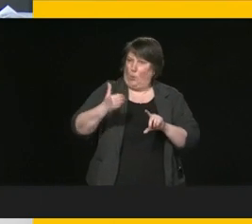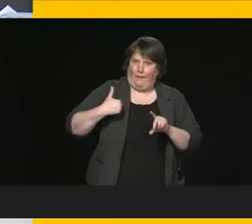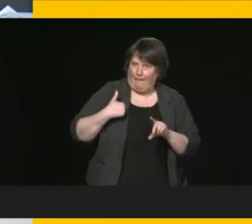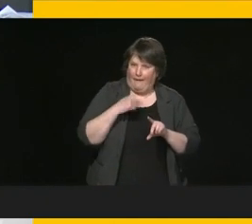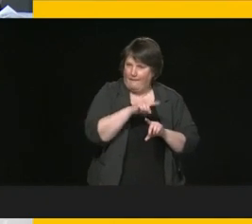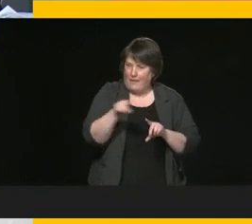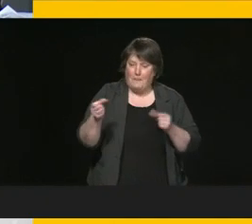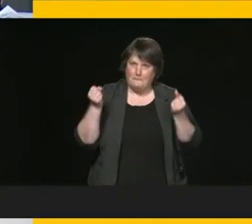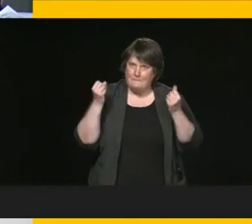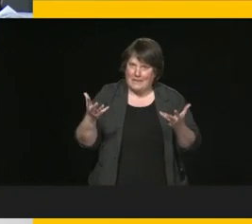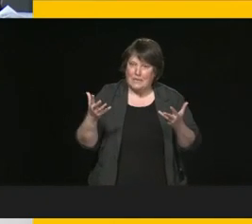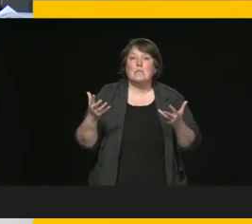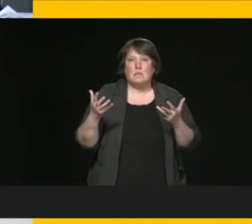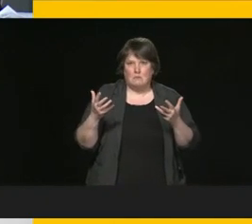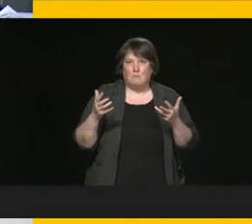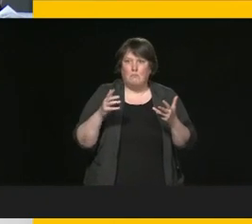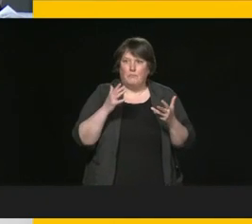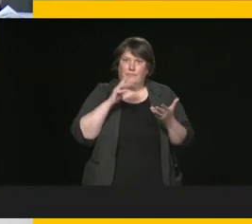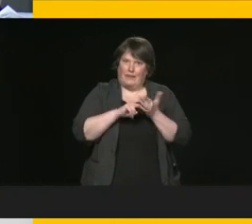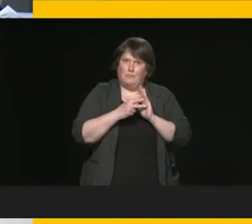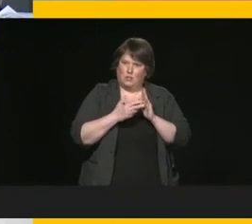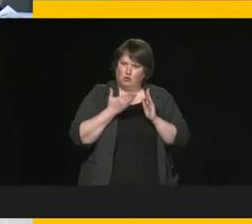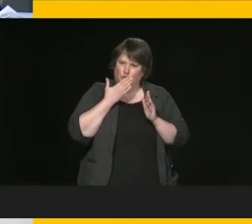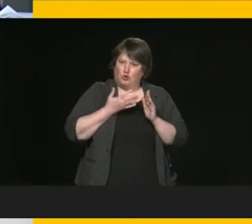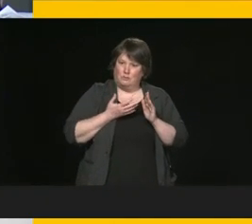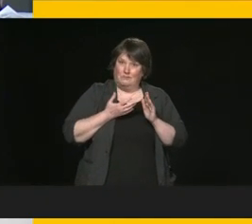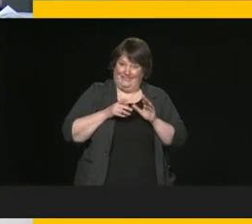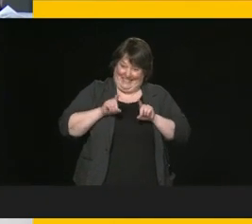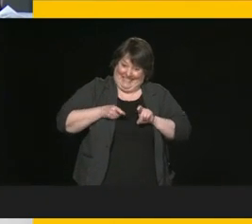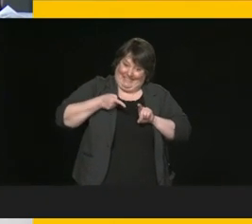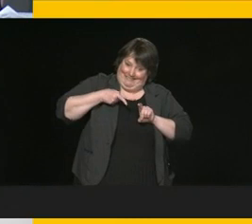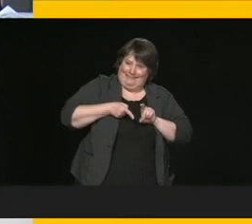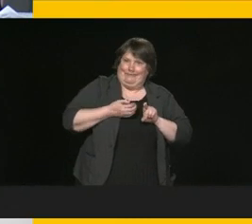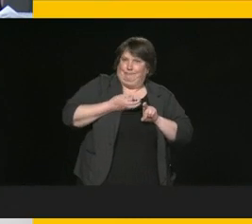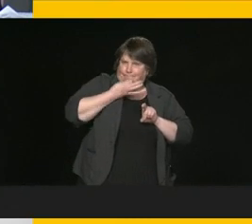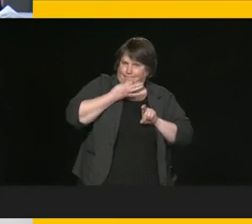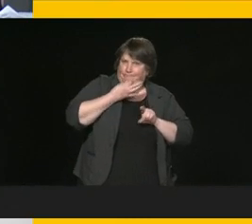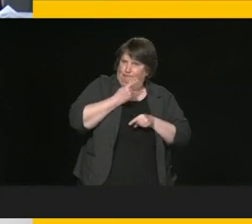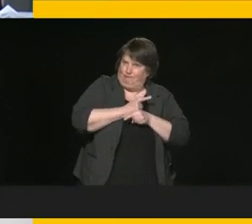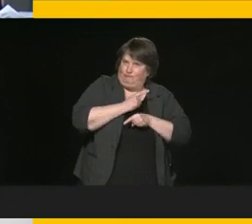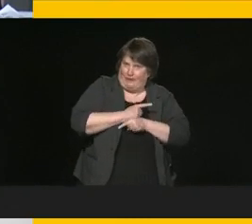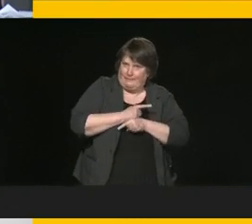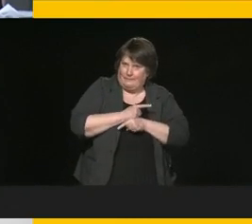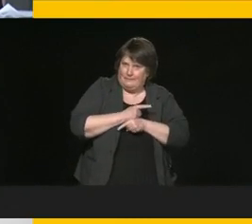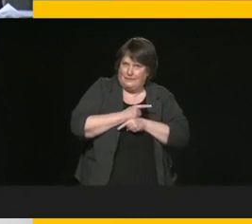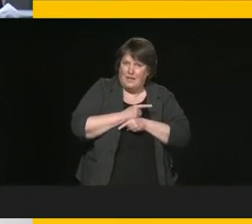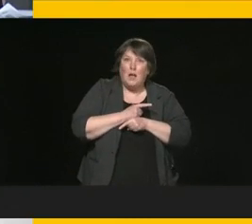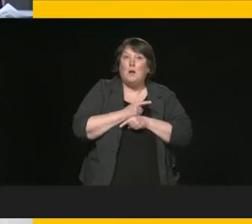TO BE POSITIVE, ABOUT YOU THAT SHOWS A -- BUT THAT SHOWS A CERTAIN AMOUNT OF SENSITIVITY IN